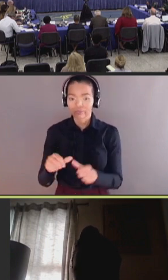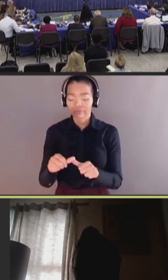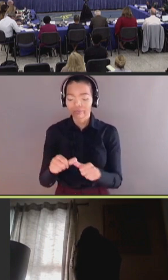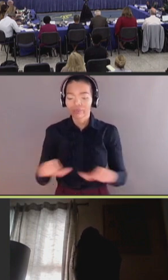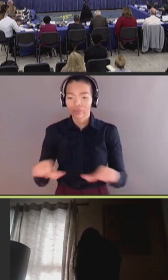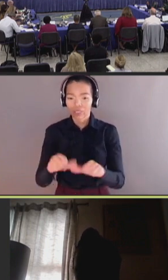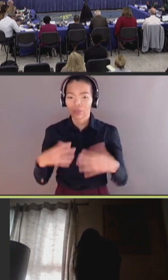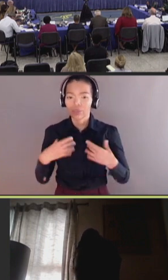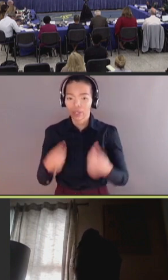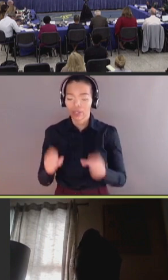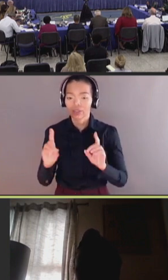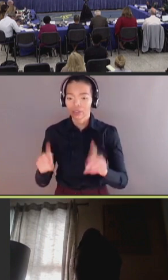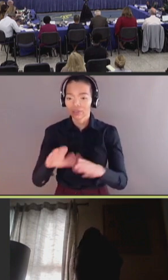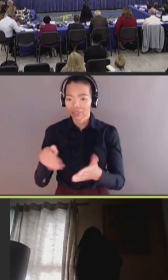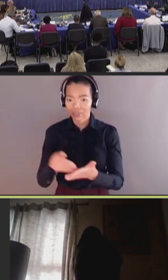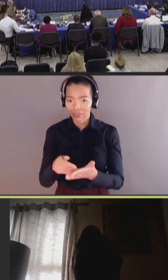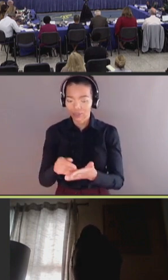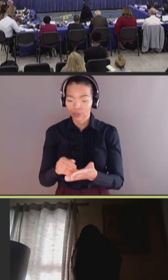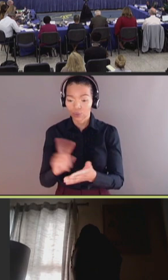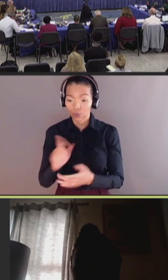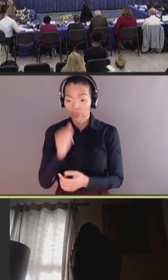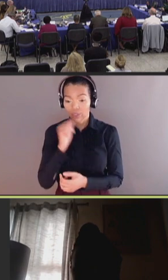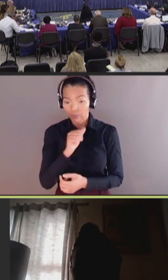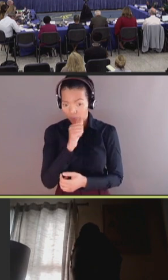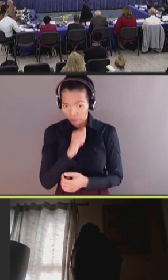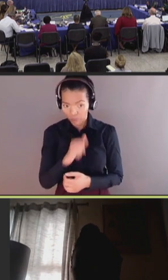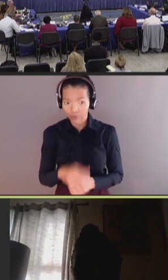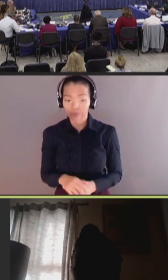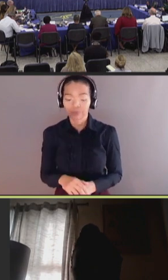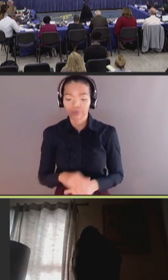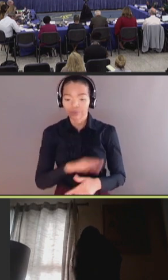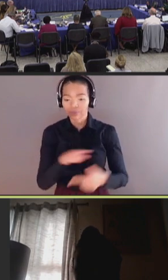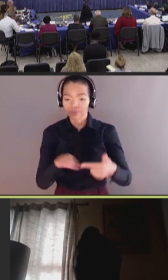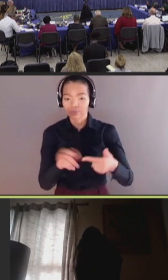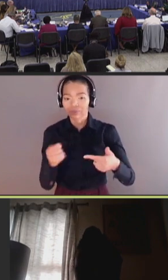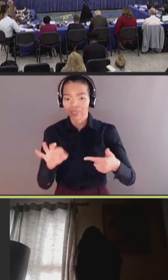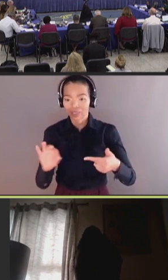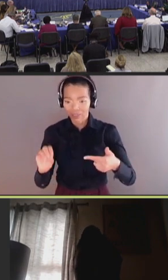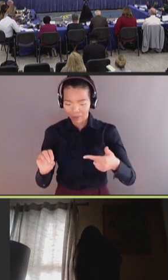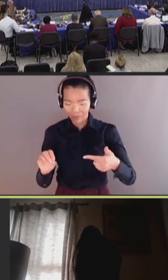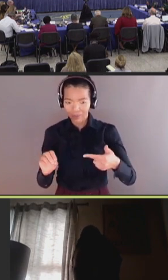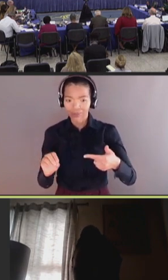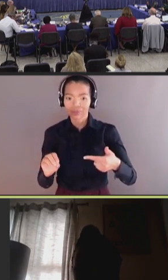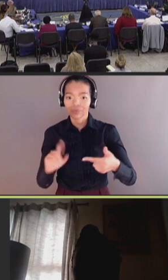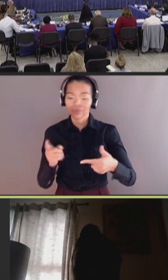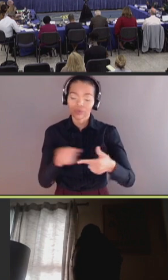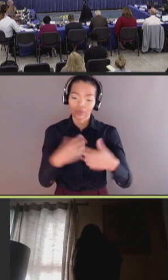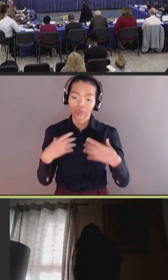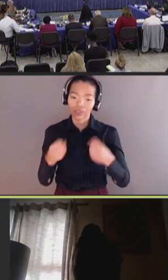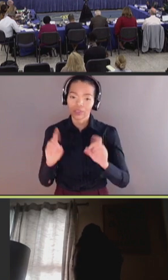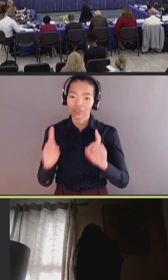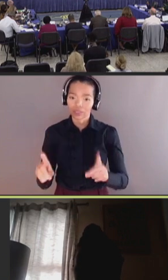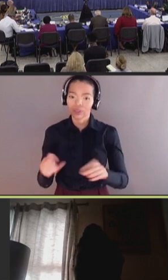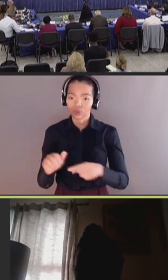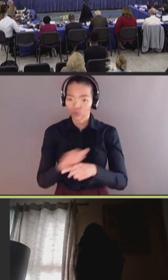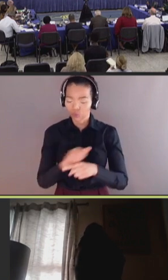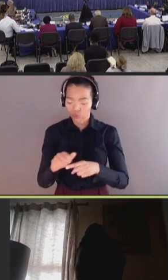in Arizona. And in 1990, we received the first health education training. We were